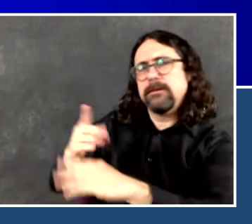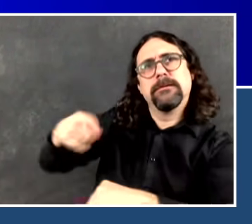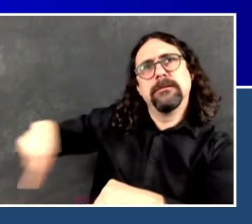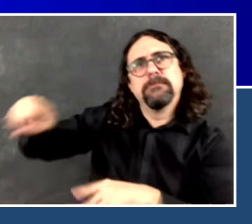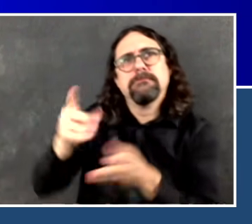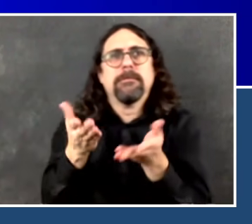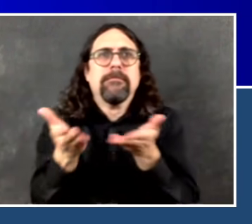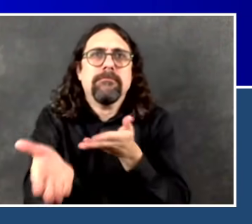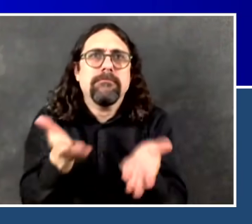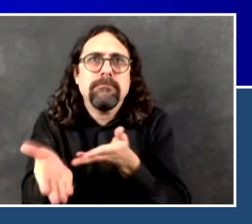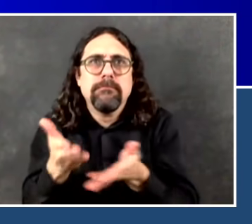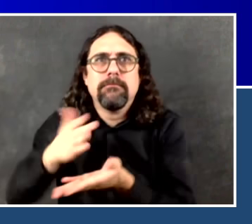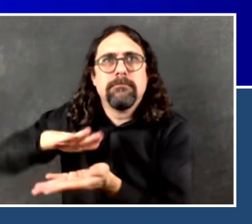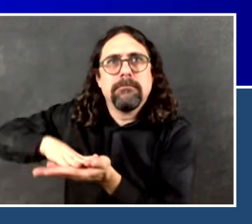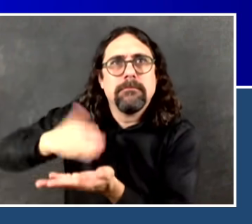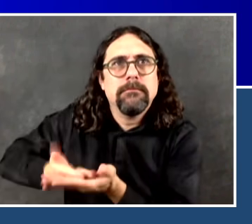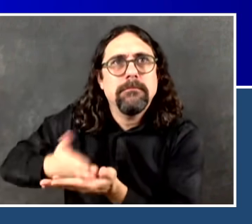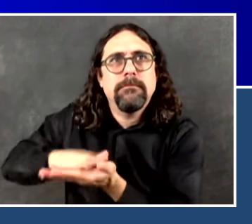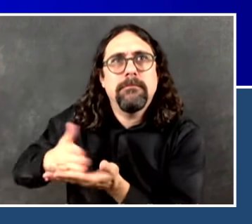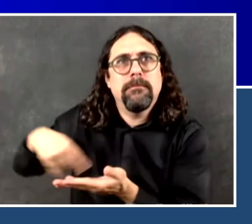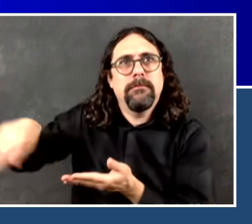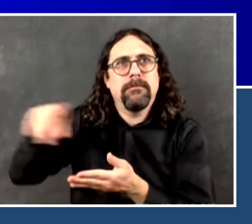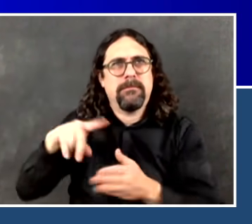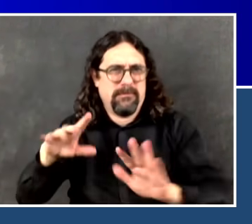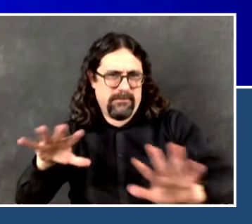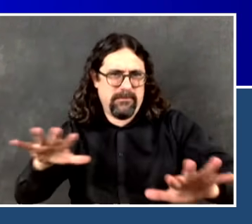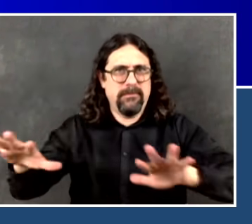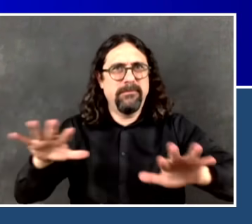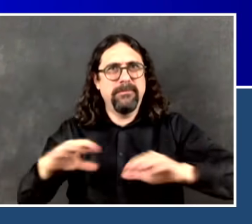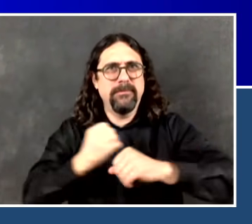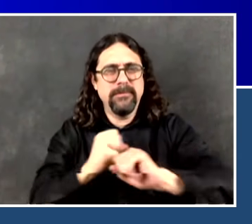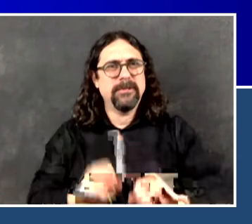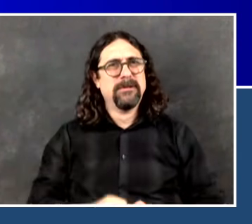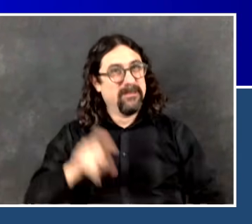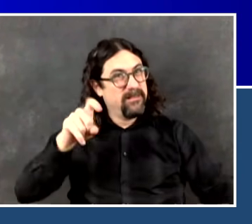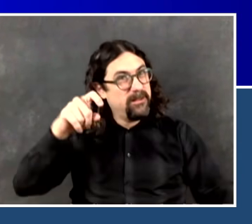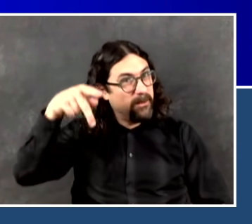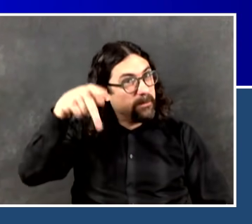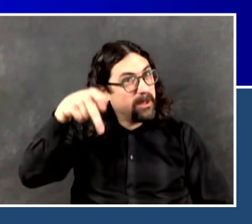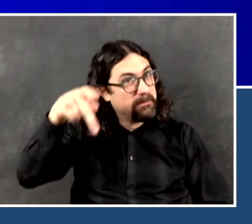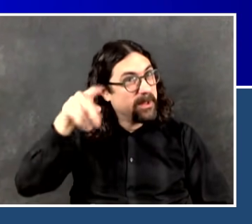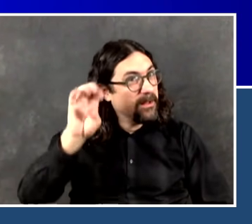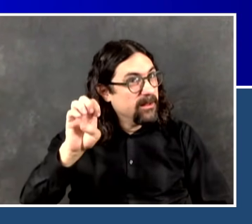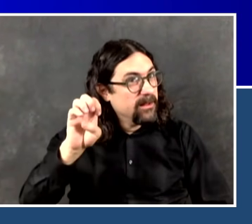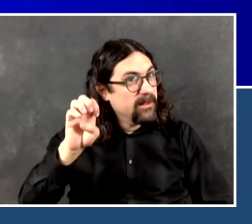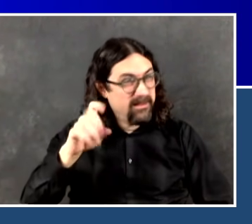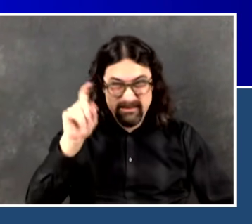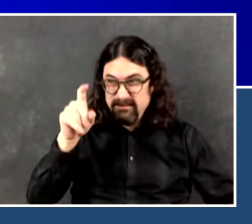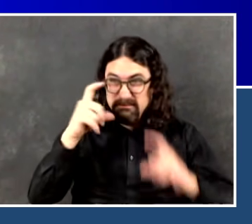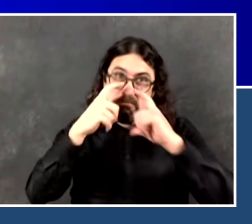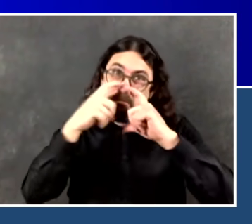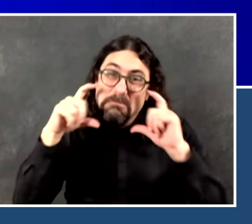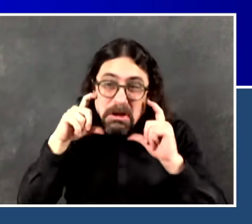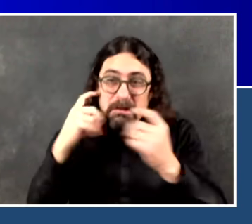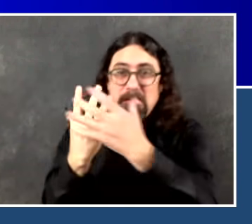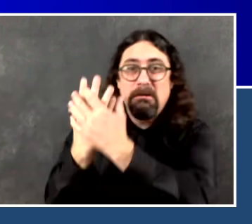POTRETICON WILL PEOPLE NEED? WHAT KOF PPE WILL PEOPLE NEED TO WR IN A LOT OF DIFFEREN T PT T CITY. A LOTF O DIFFERENT WORK